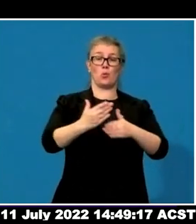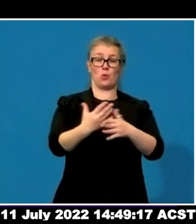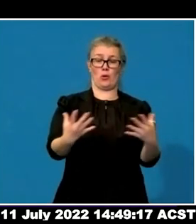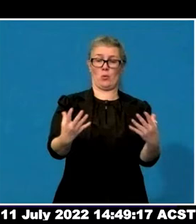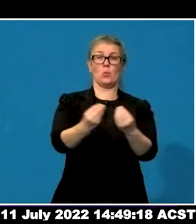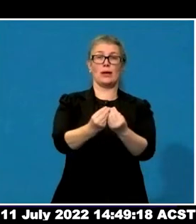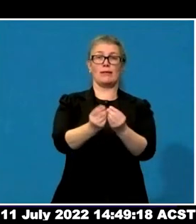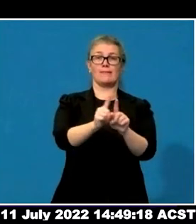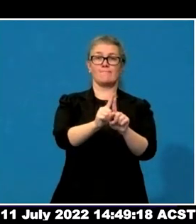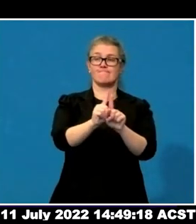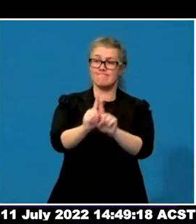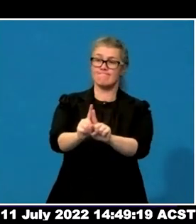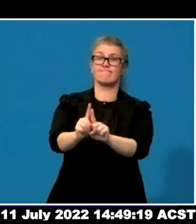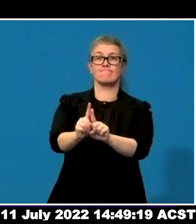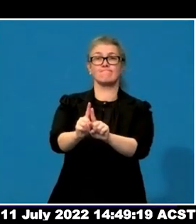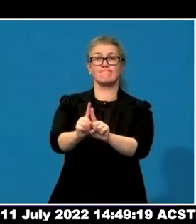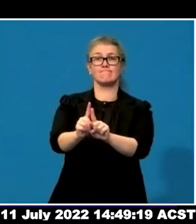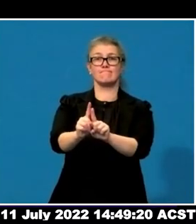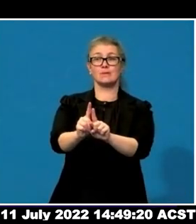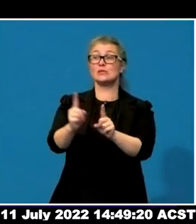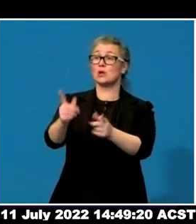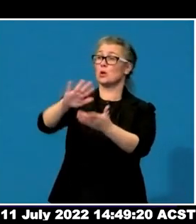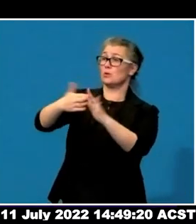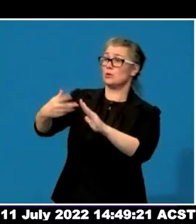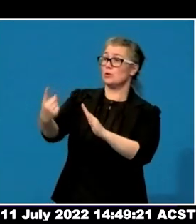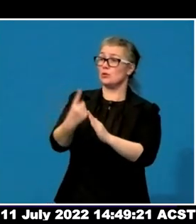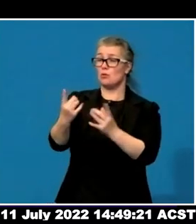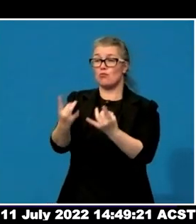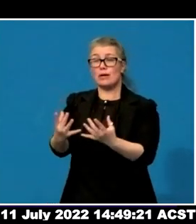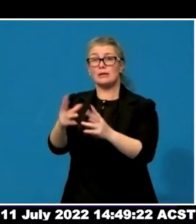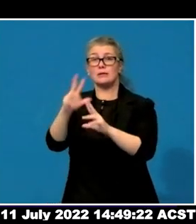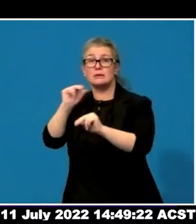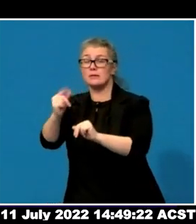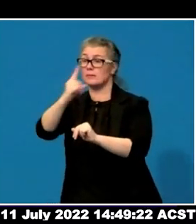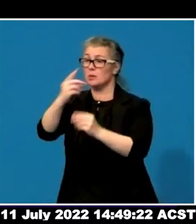they already care for and support within communities and being able to understand how